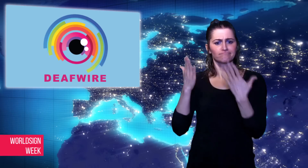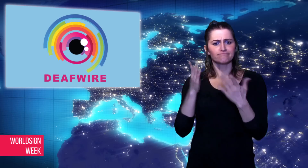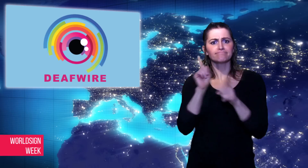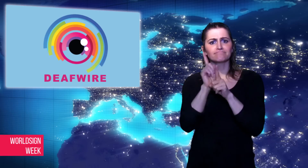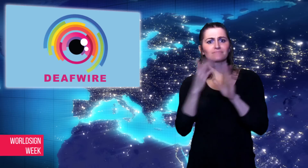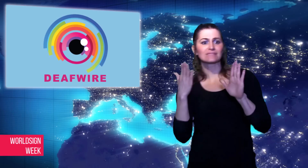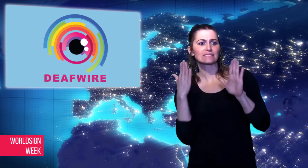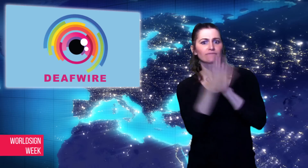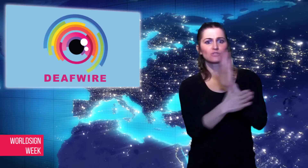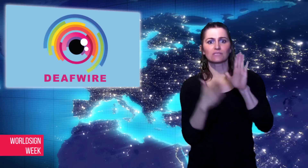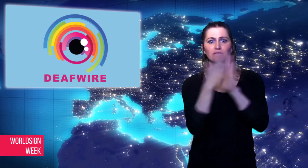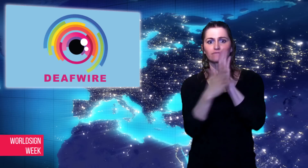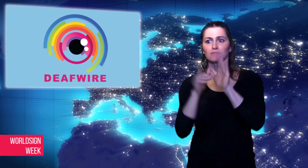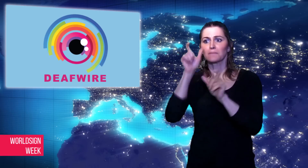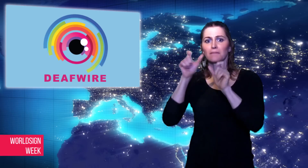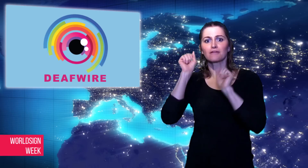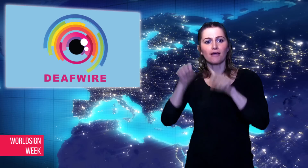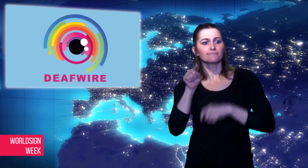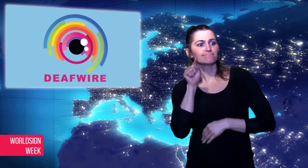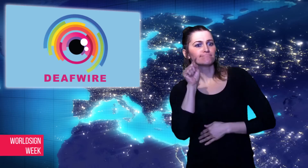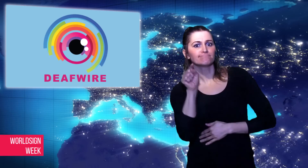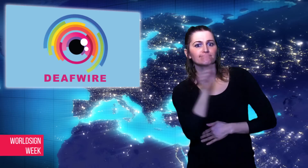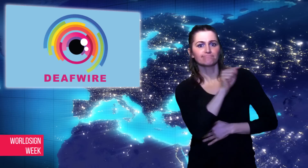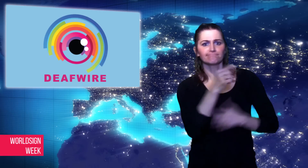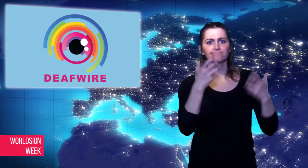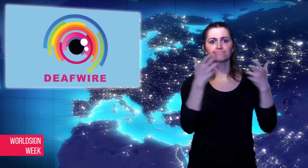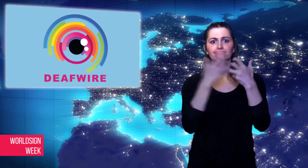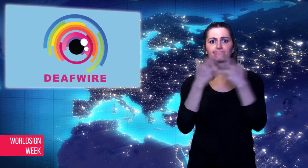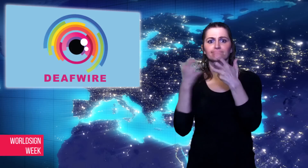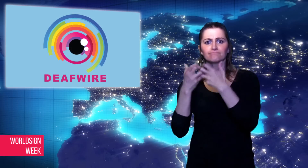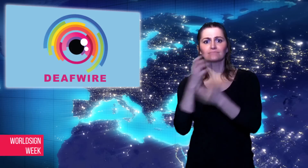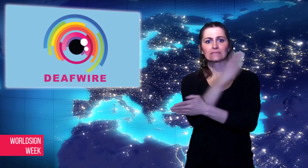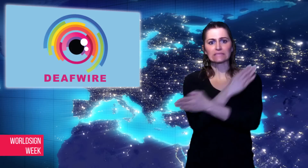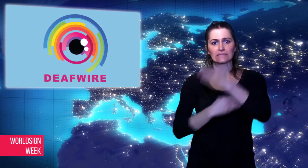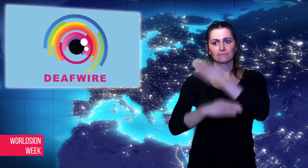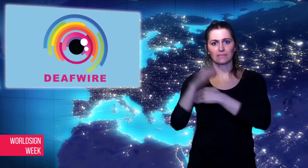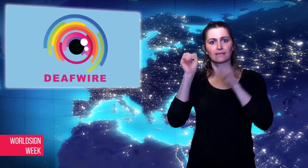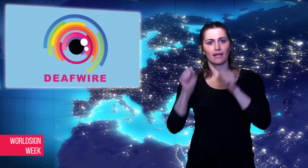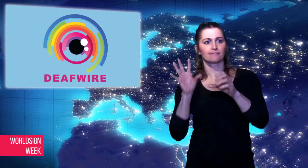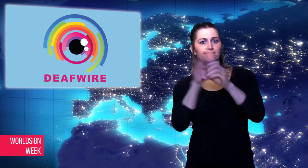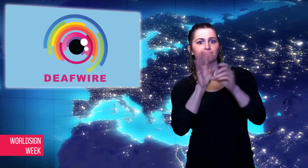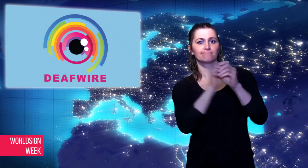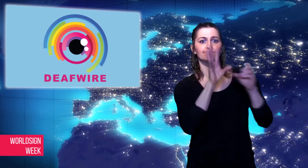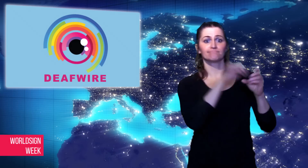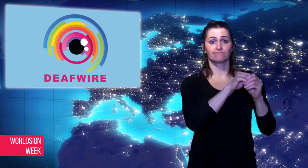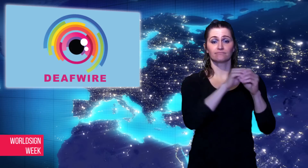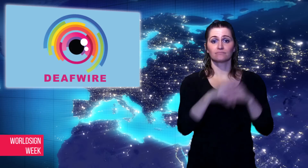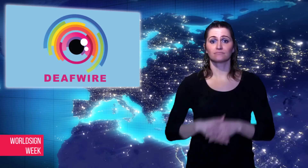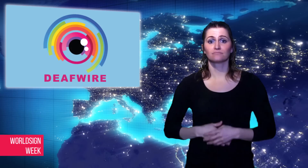approved by President Donald Trump. If